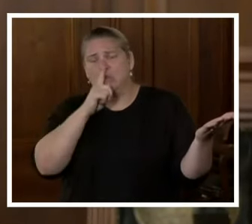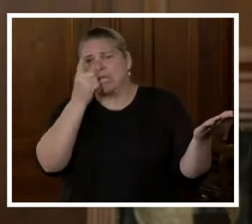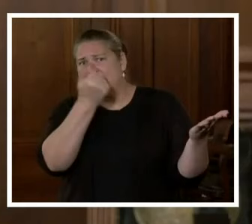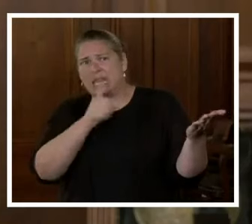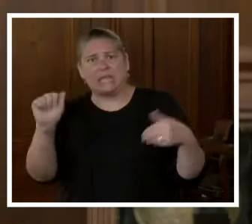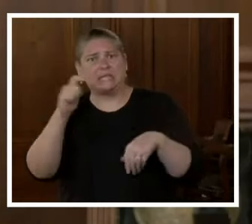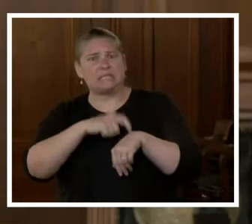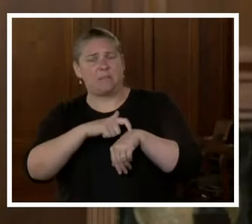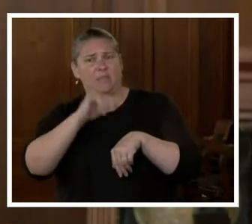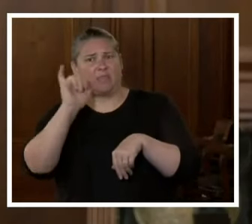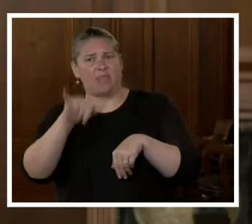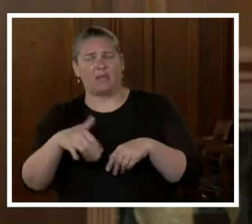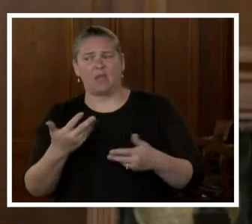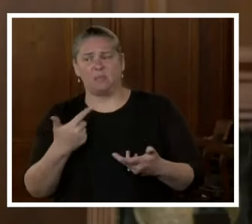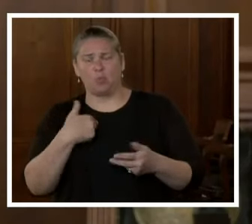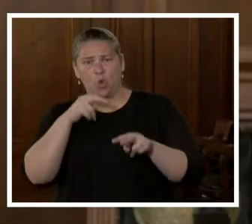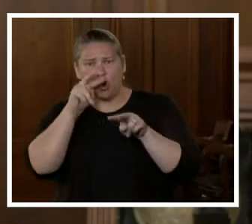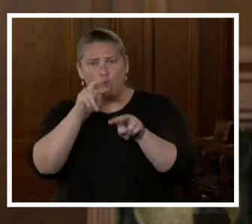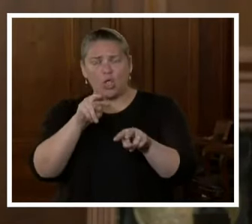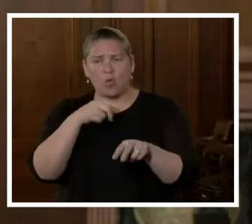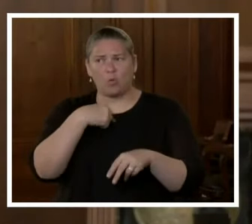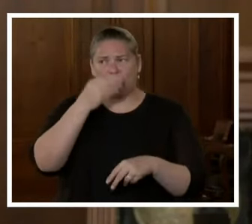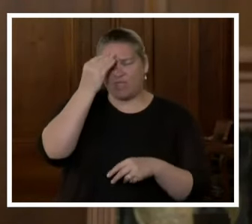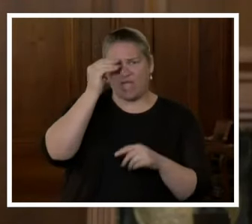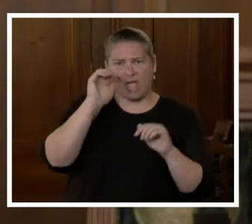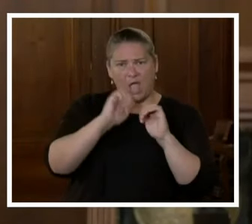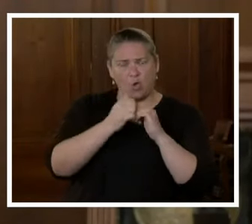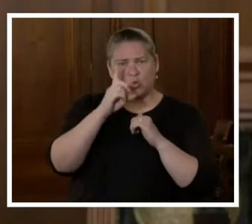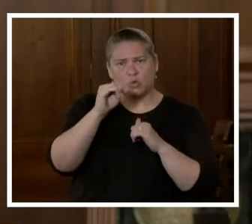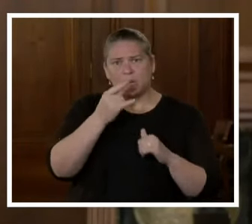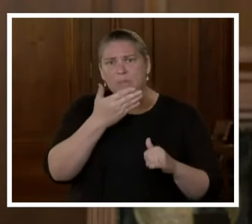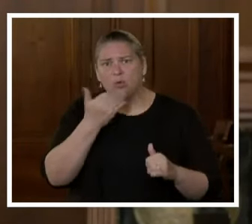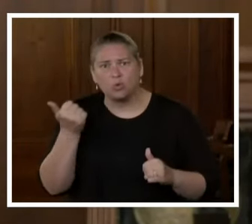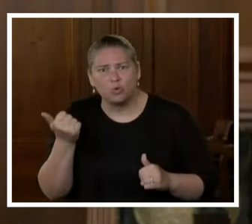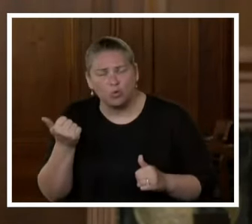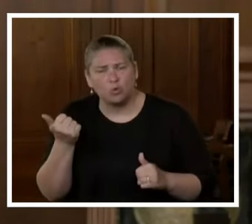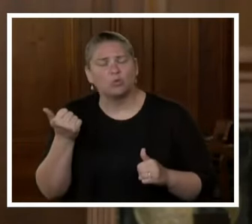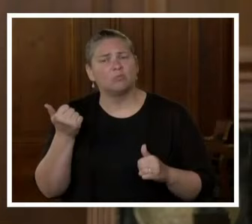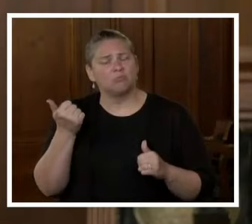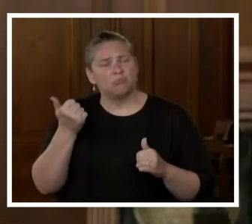[NON-AUDIBLE QUESTION] POSSIBILITY OF A SECOND WAVE.